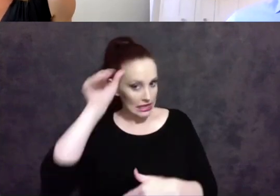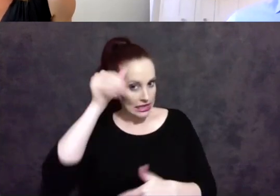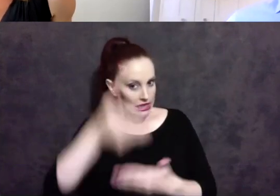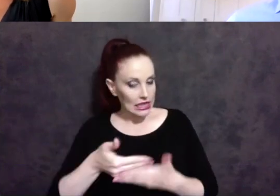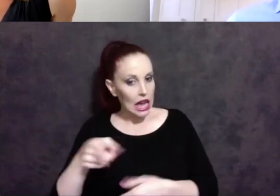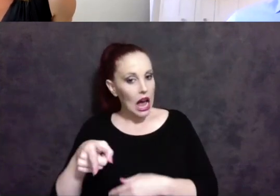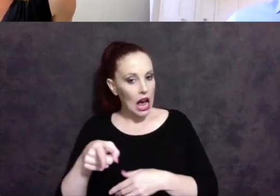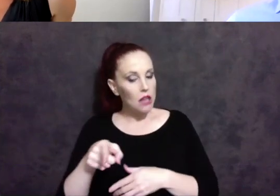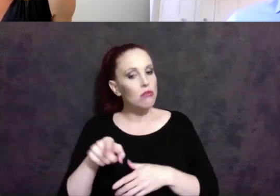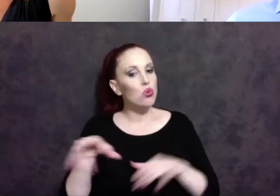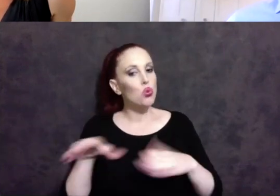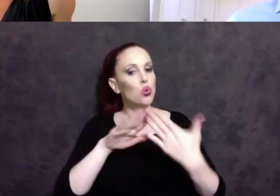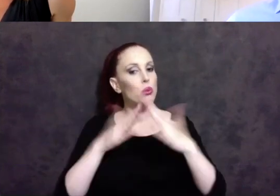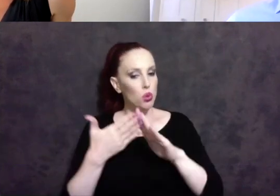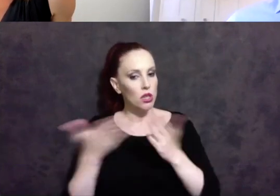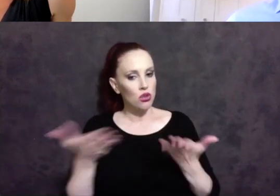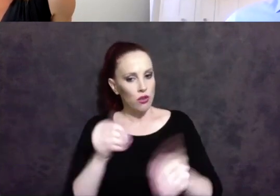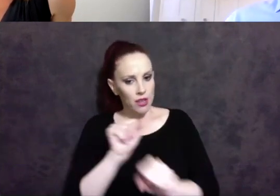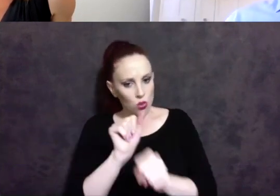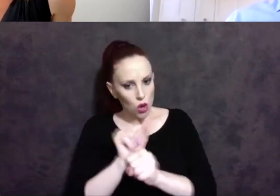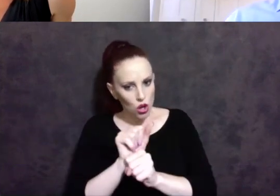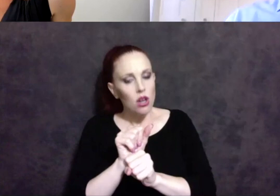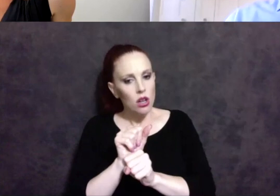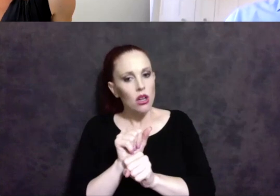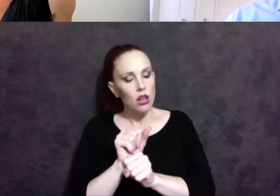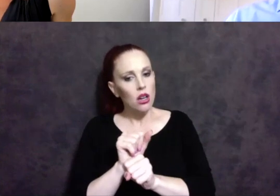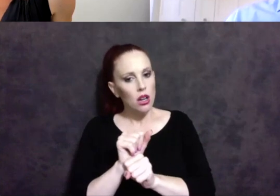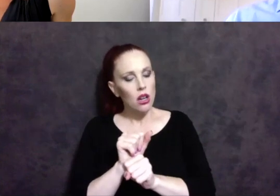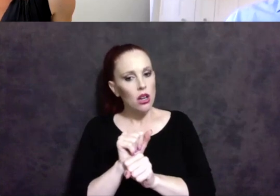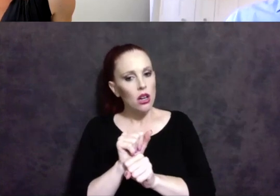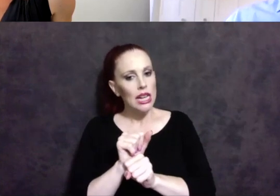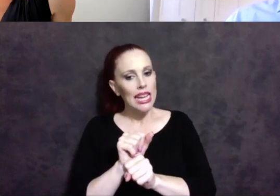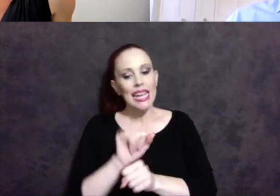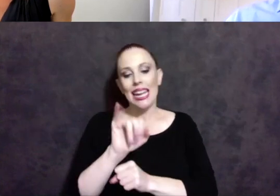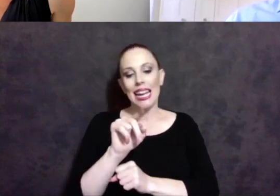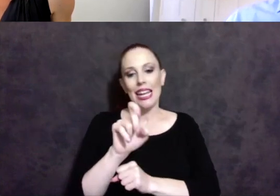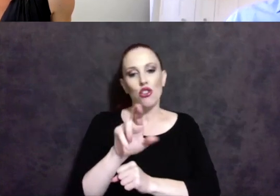community service work, you know, in an inner city environment and as he was telling me